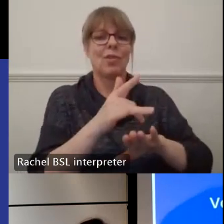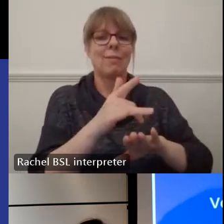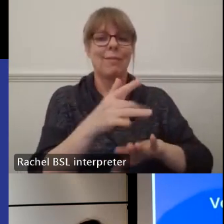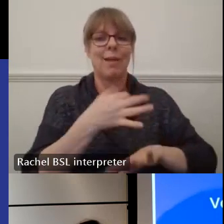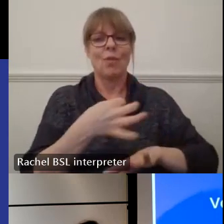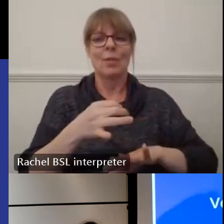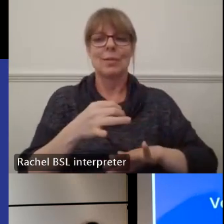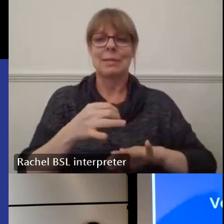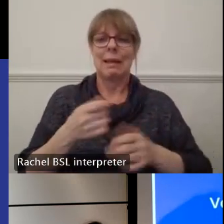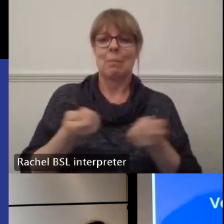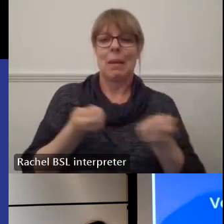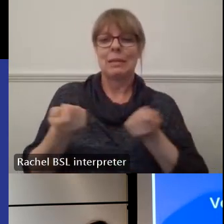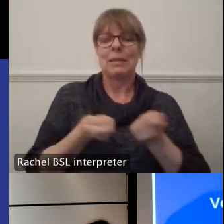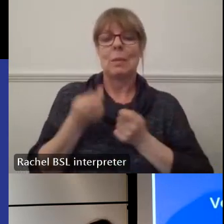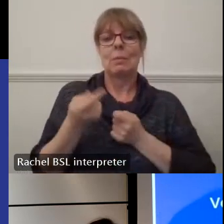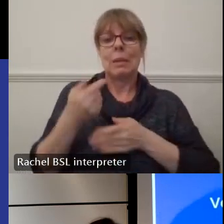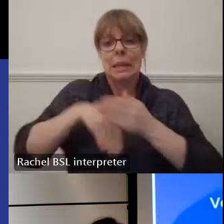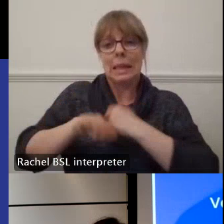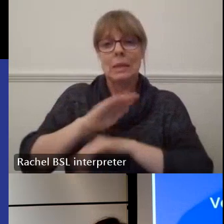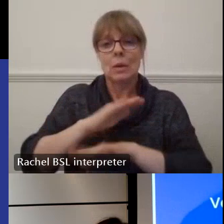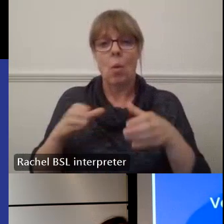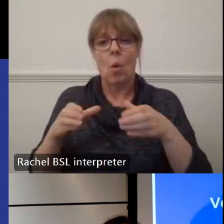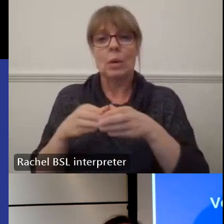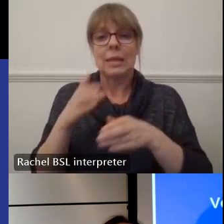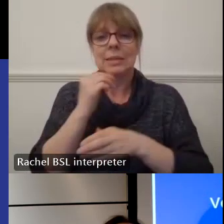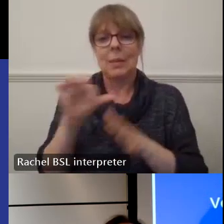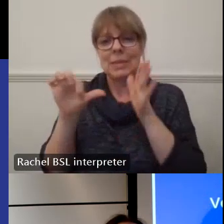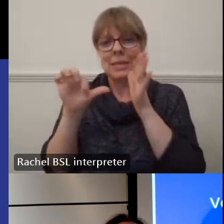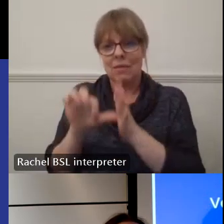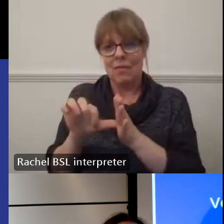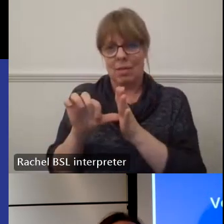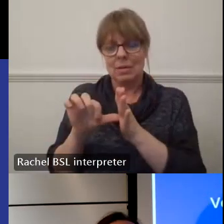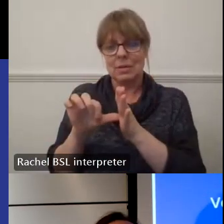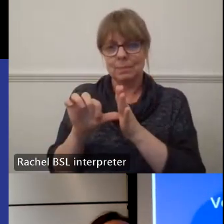own organisations, it can sometimes be hard to make that change ourselves.